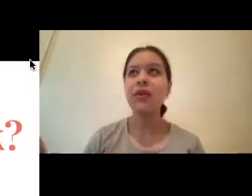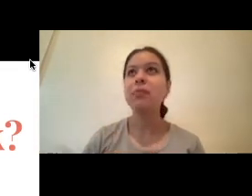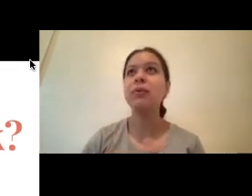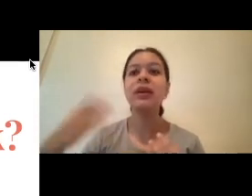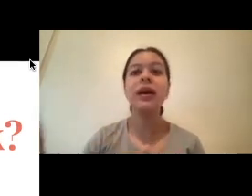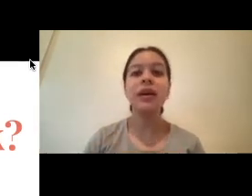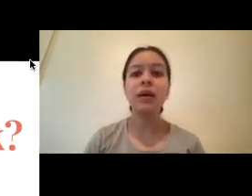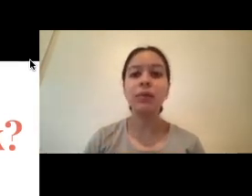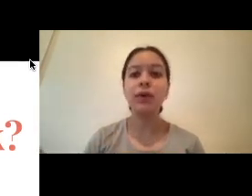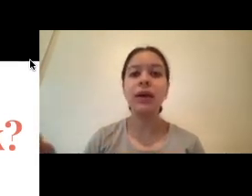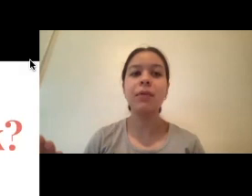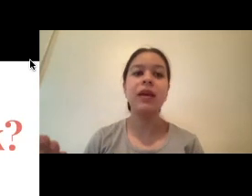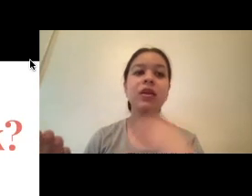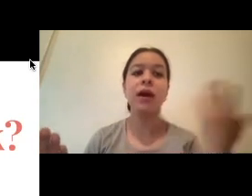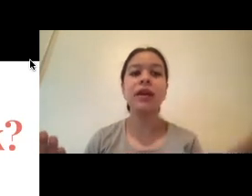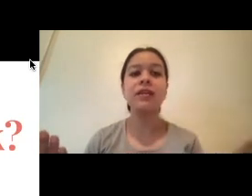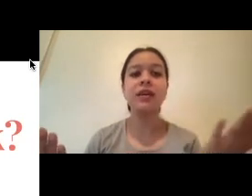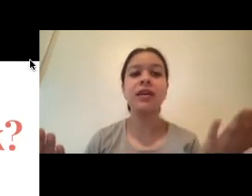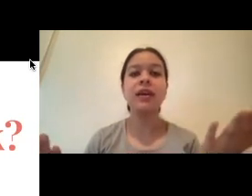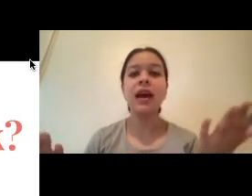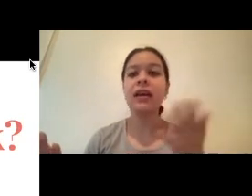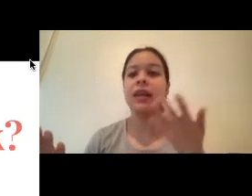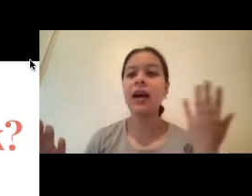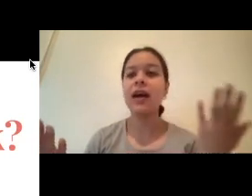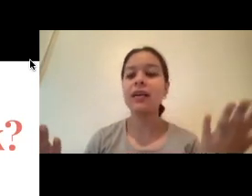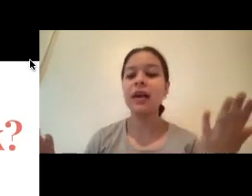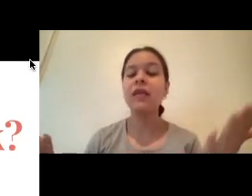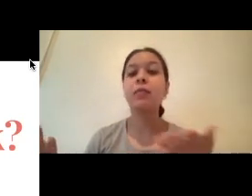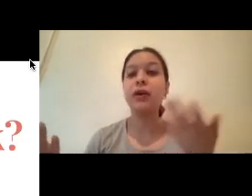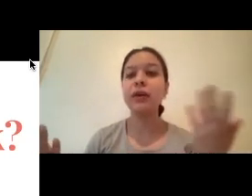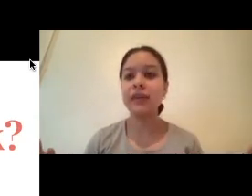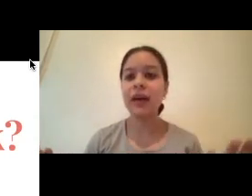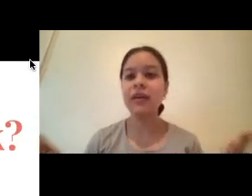you can be really good at it at one point, but then you might need to kind of get that experience again.